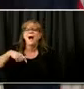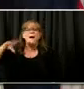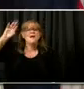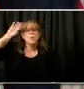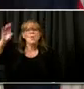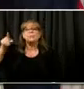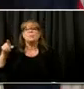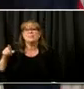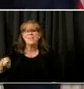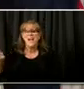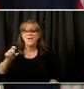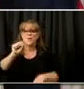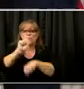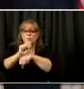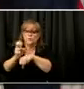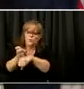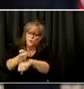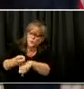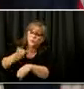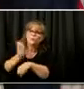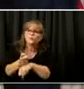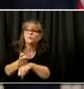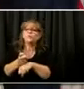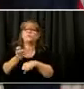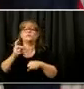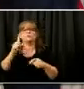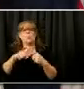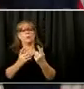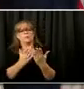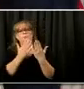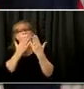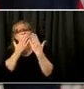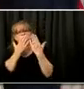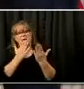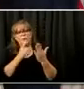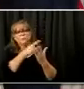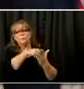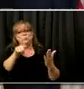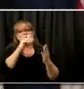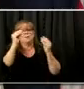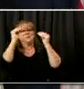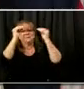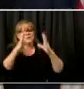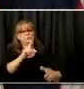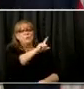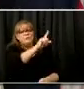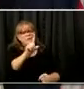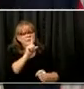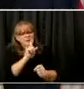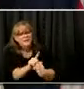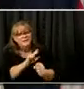incredibly grateful for their enduring commitment and their flexibility and their innovation as they